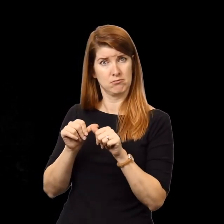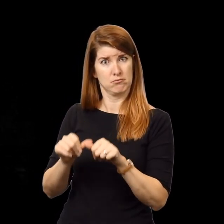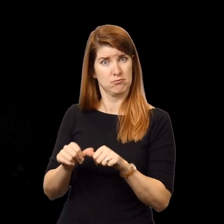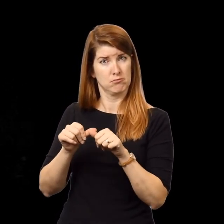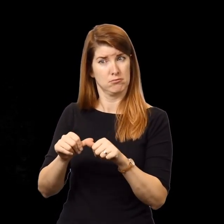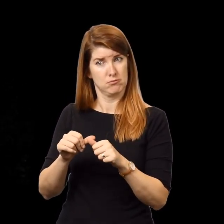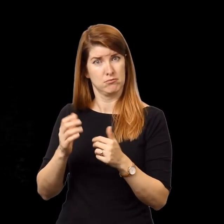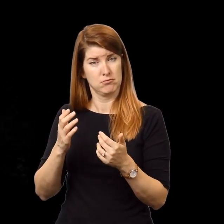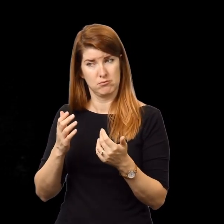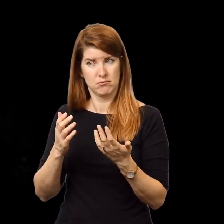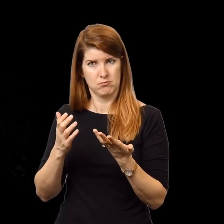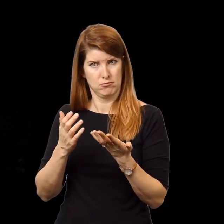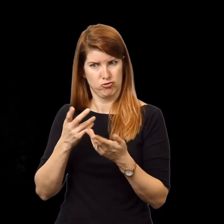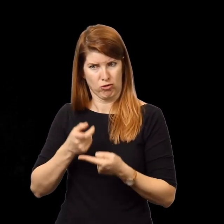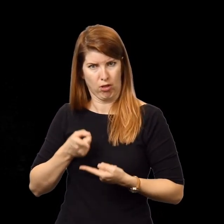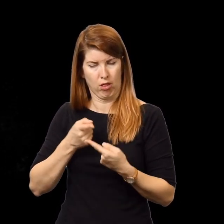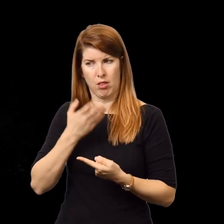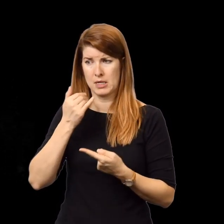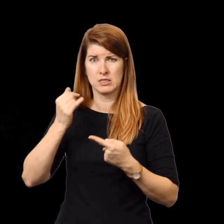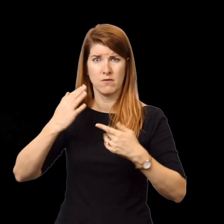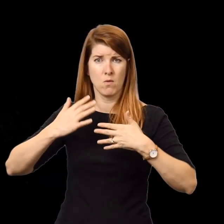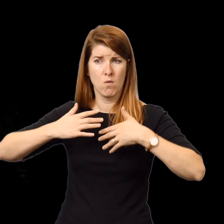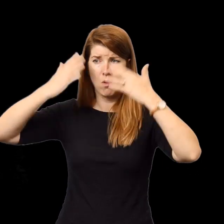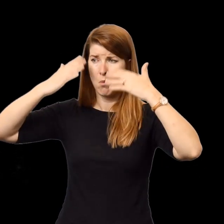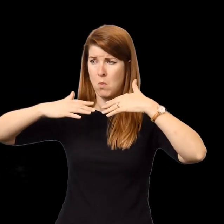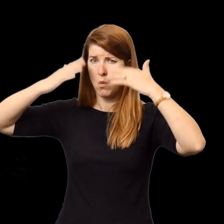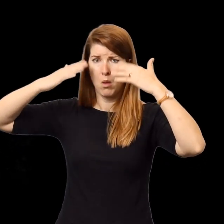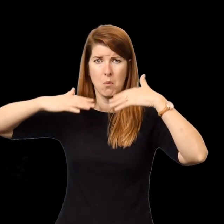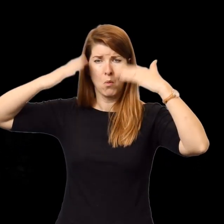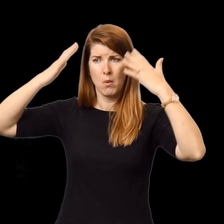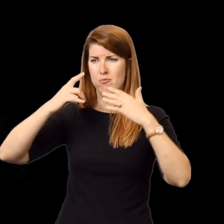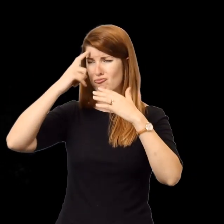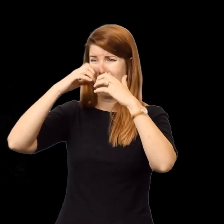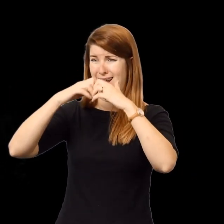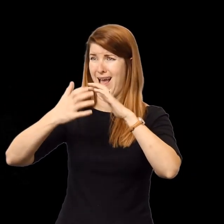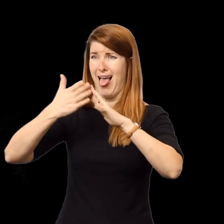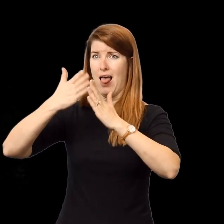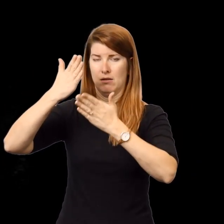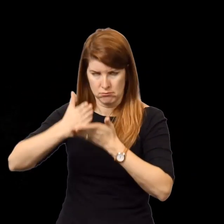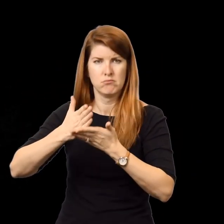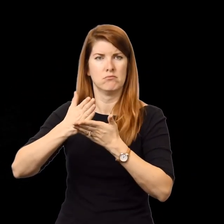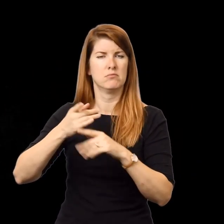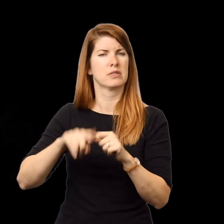because when you have an overwhelmed sensory system, it shuts your brain down. You can't learn, you can't function well.